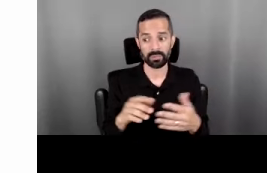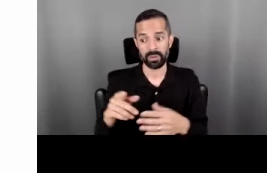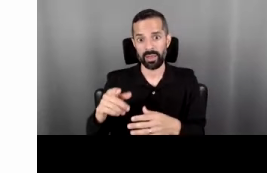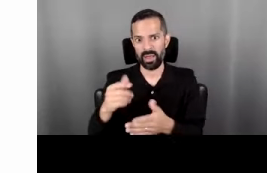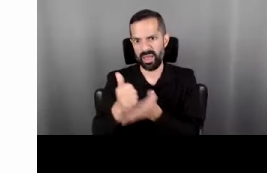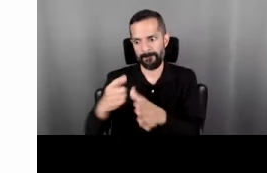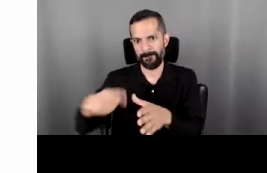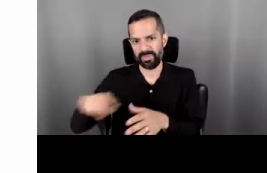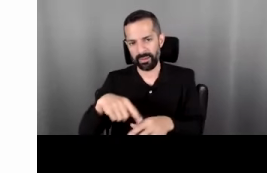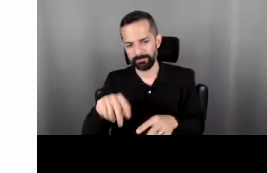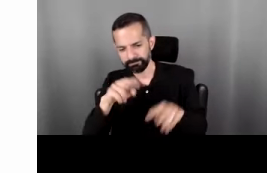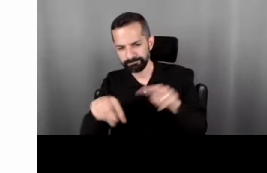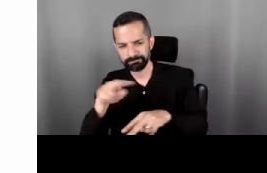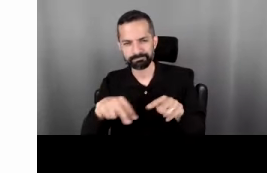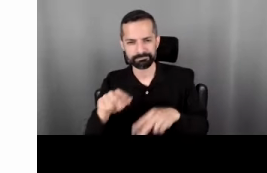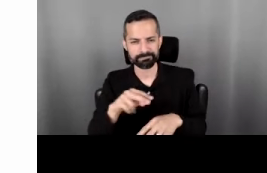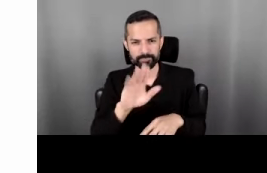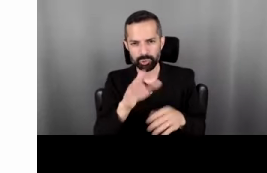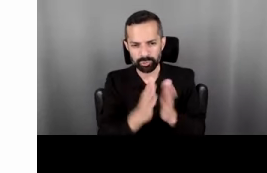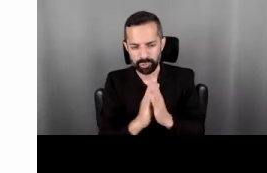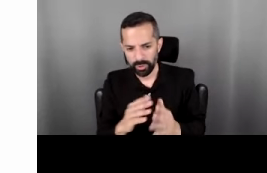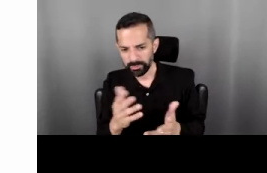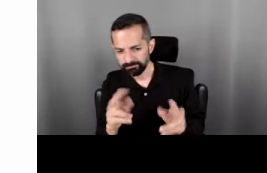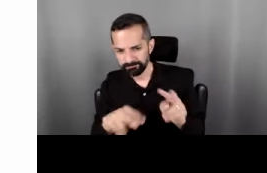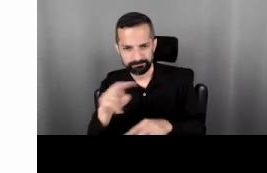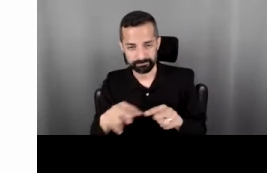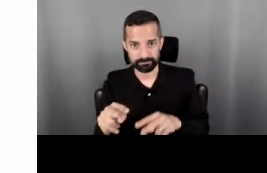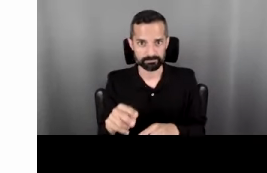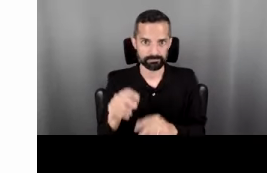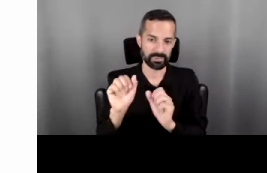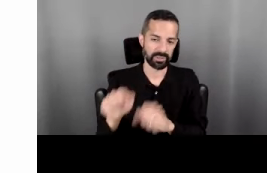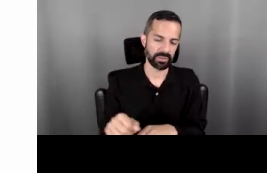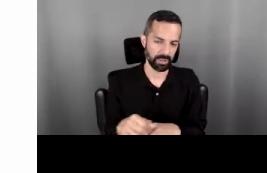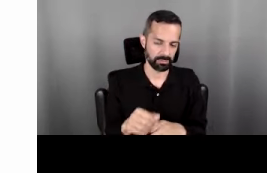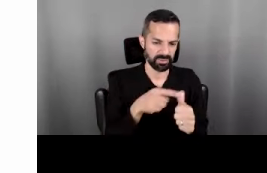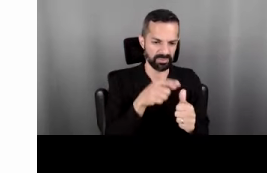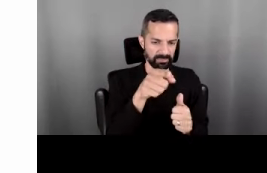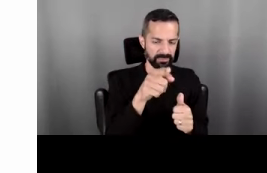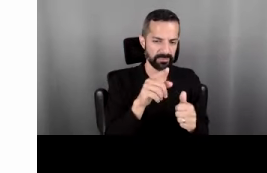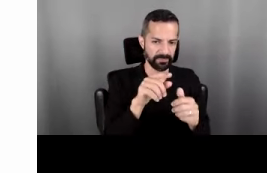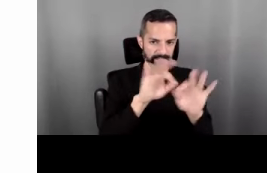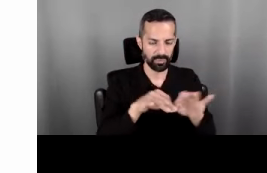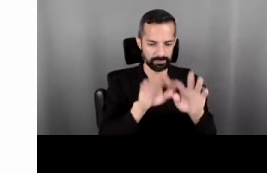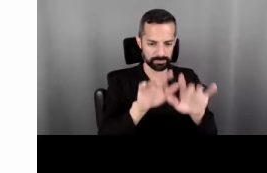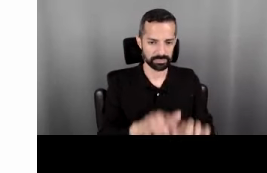So again, when you talk about IT, some of the due diligence points